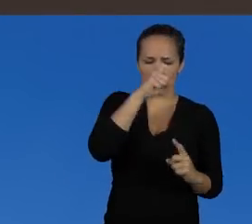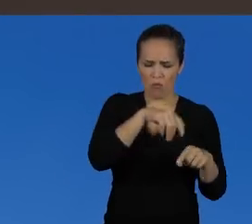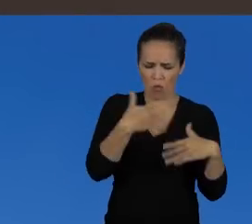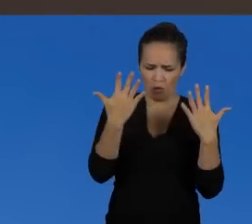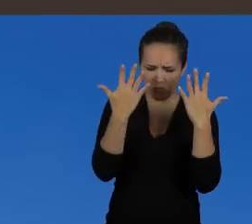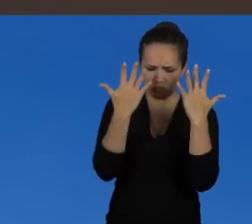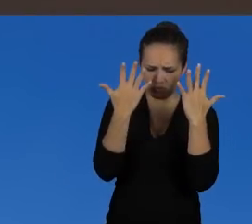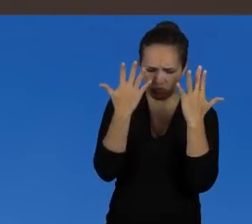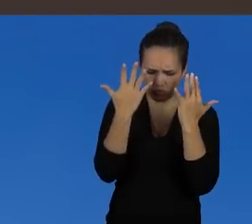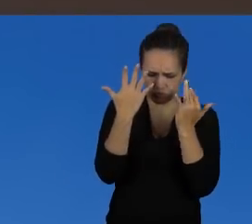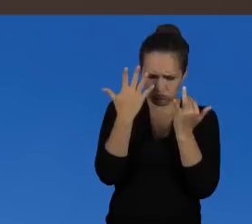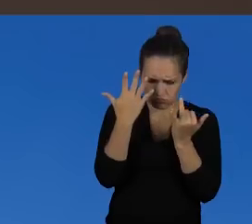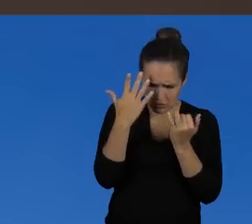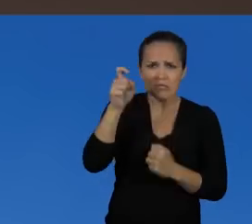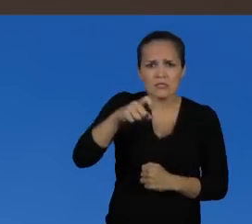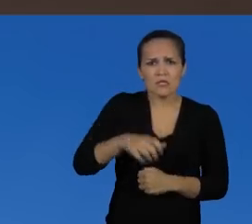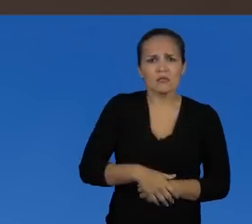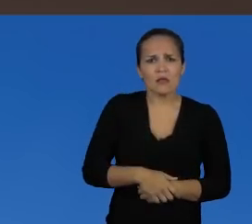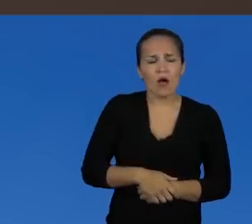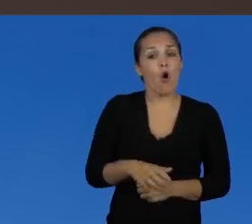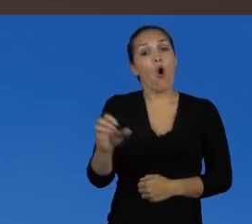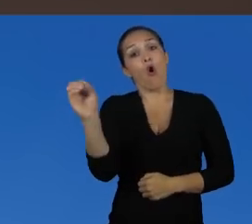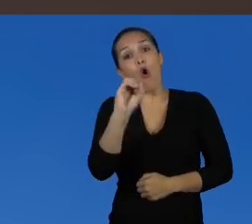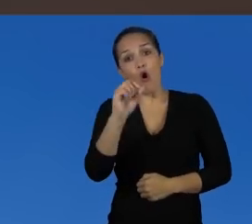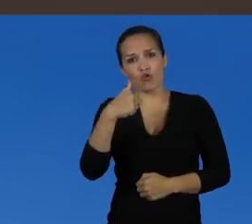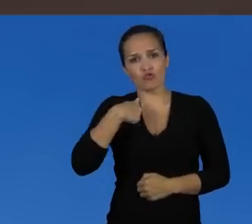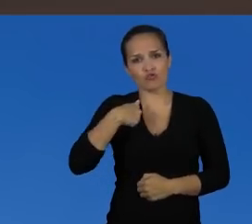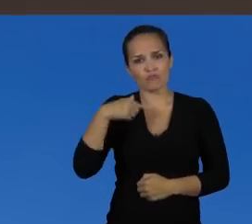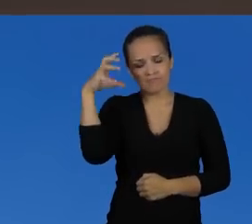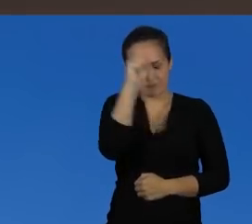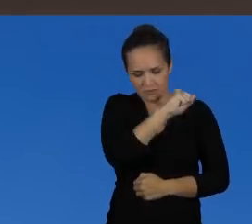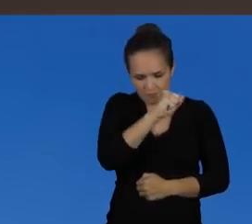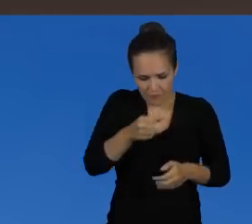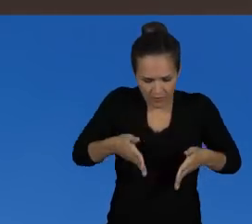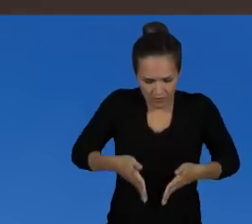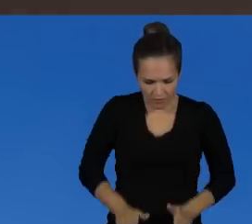If I understand that just because I was born in a family with more money than others